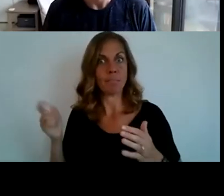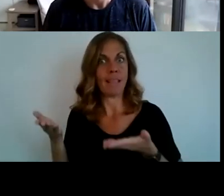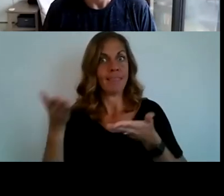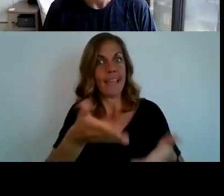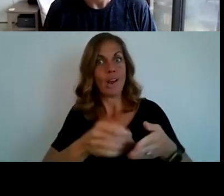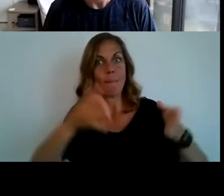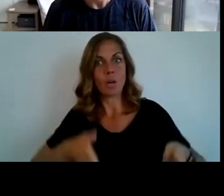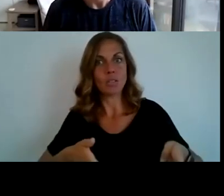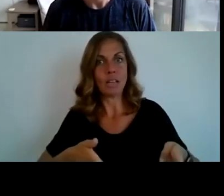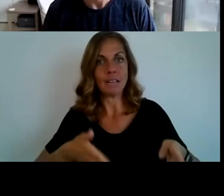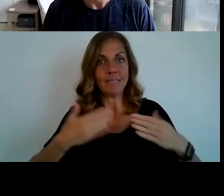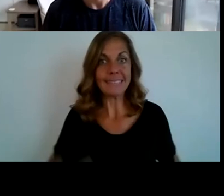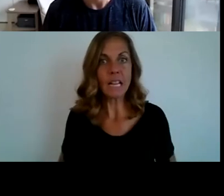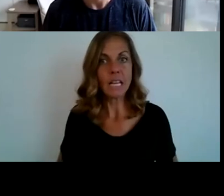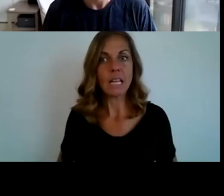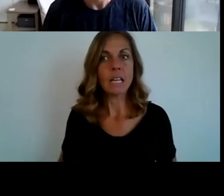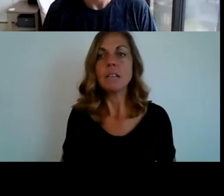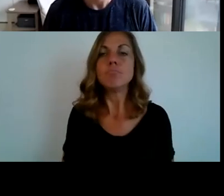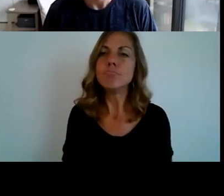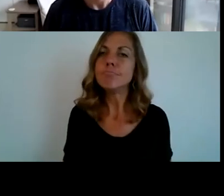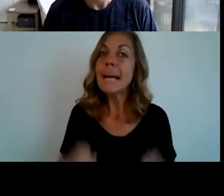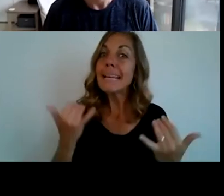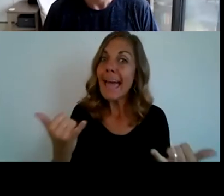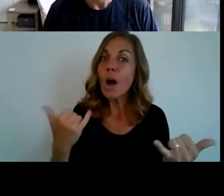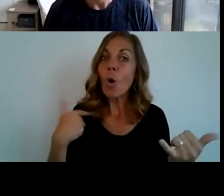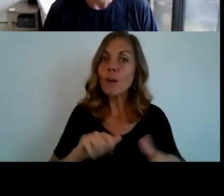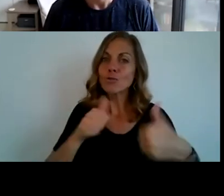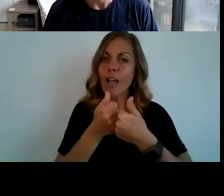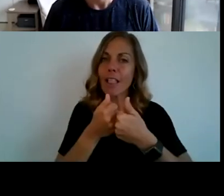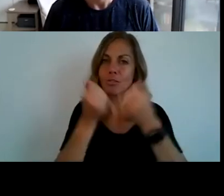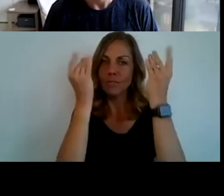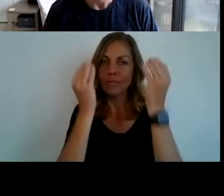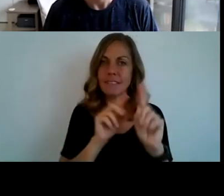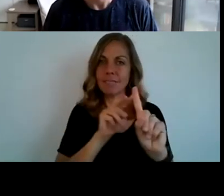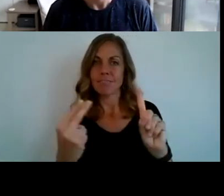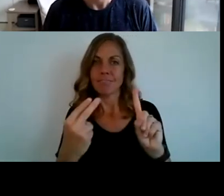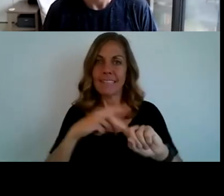or what we're being challenged to reconsider is whether that is always the case. And surely,